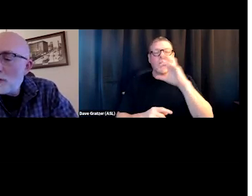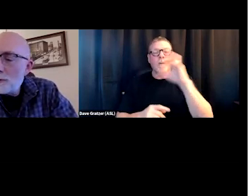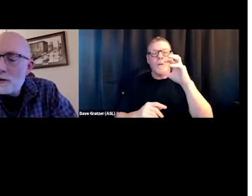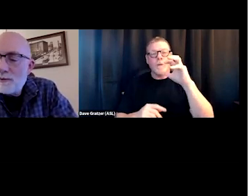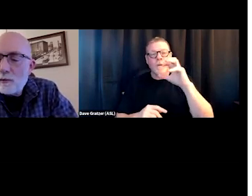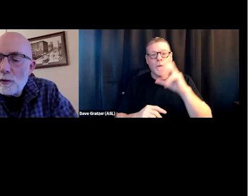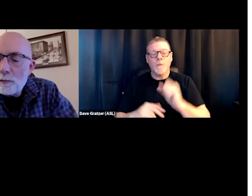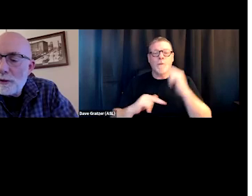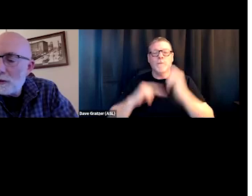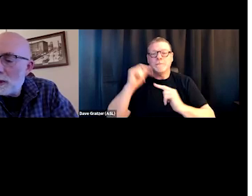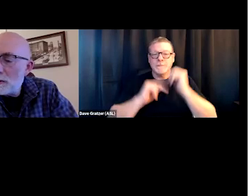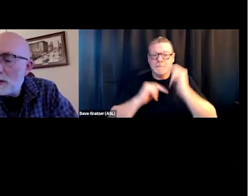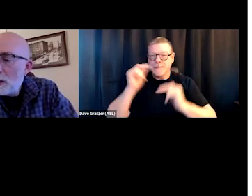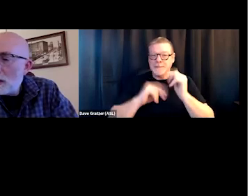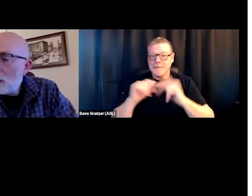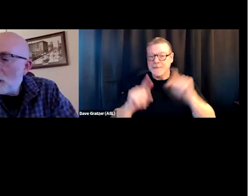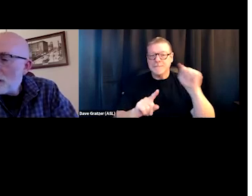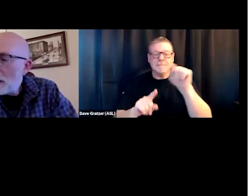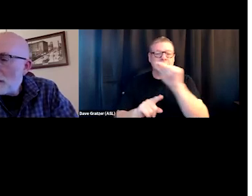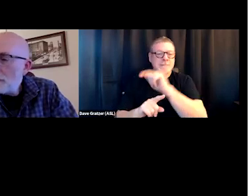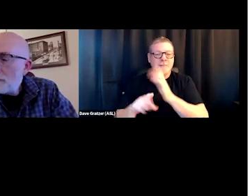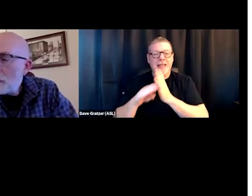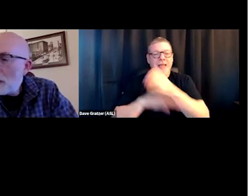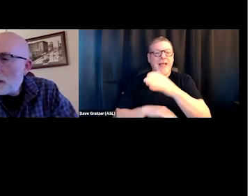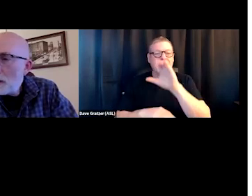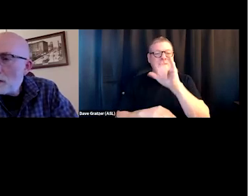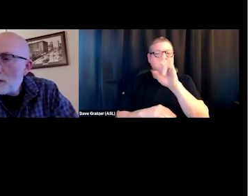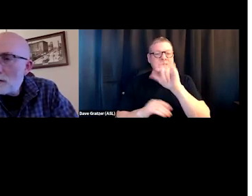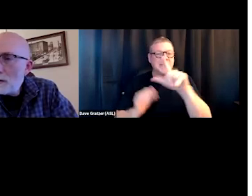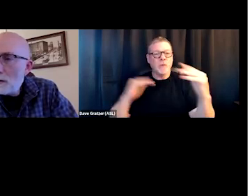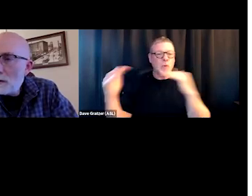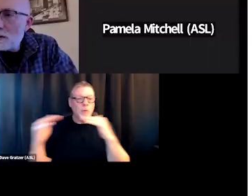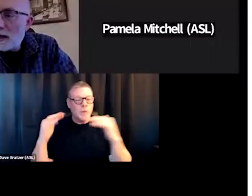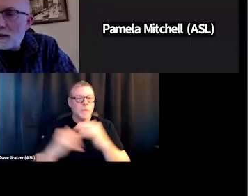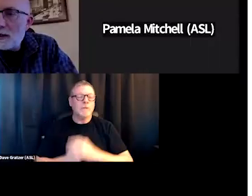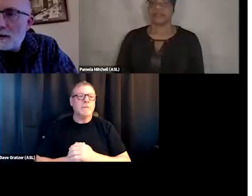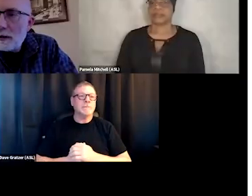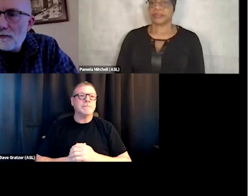post-Civil War buildings. It was a sanitarium